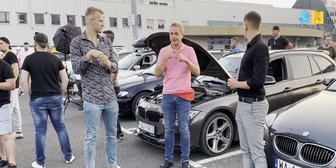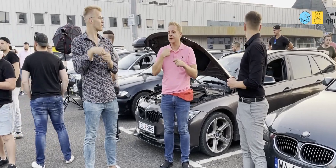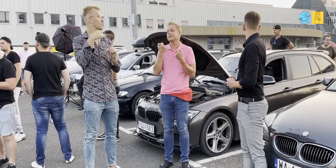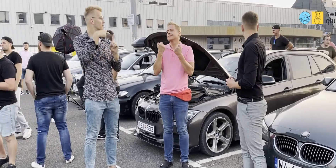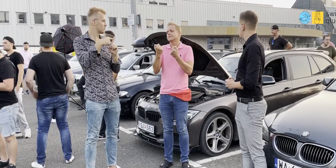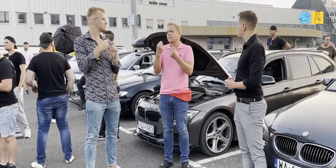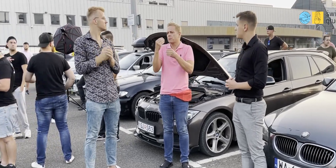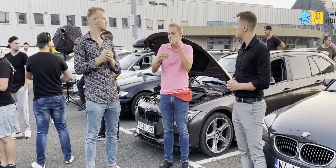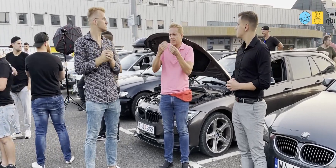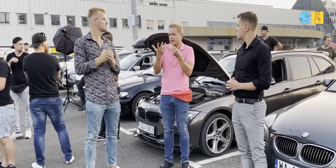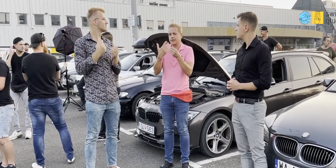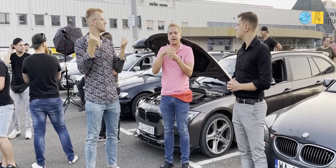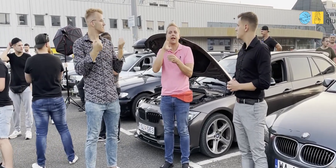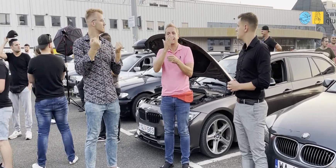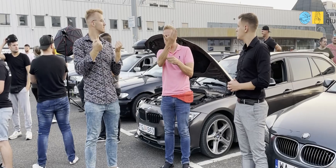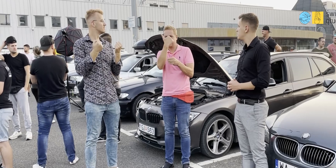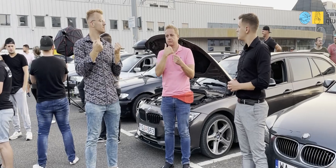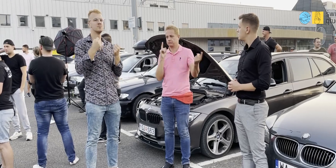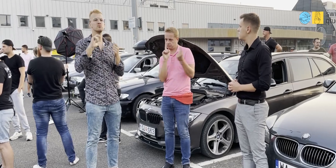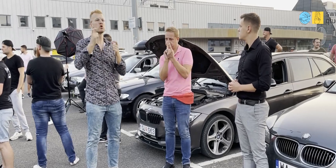I also know that if I encounter any problems with the car, I can